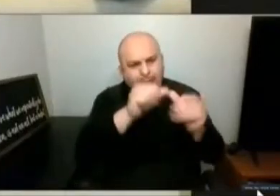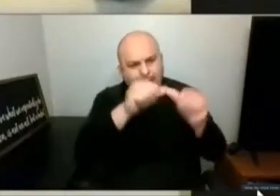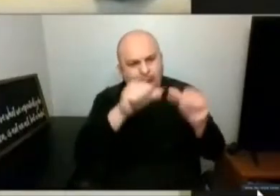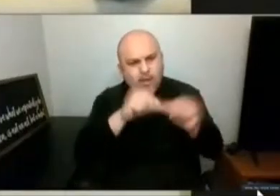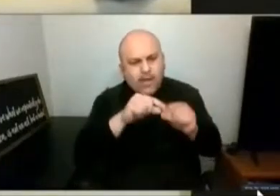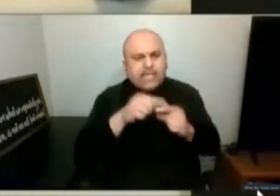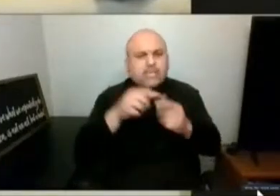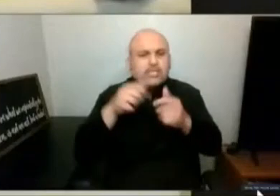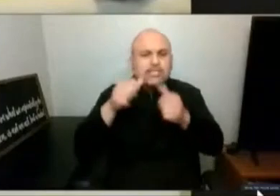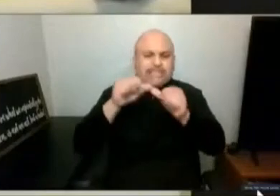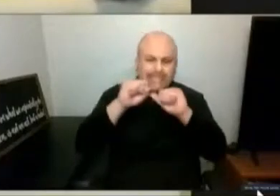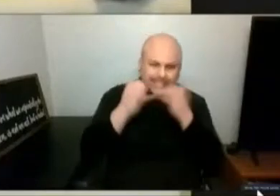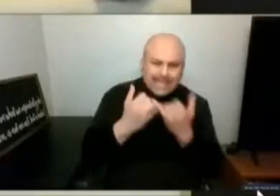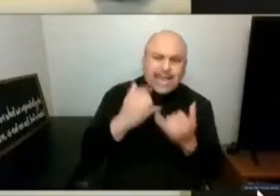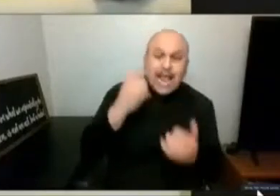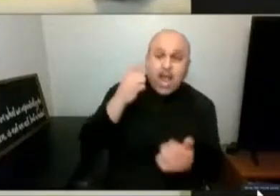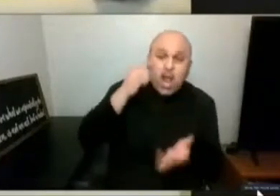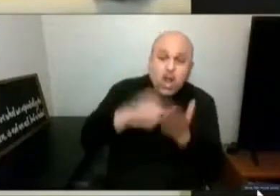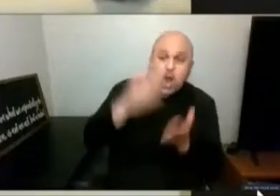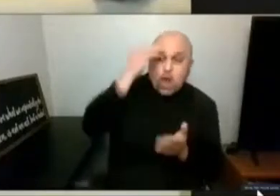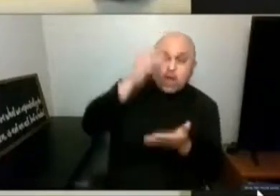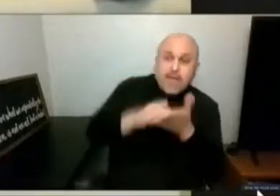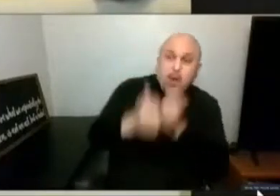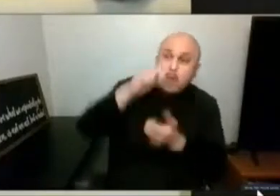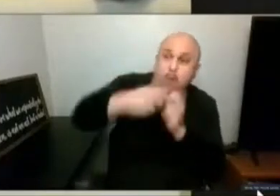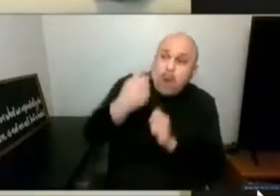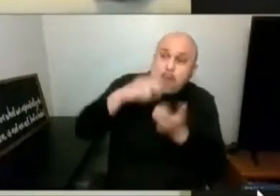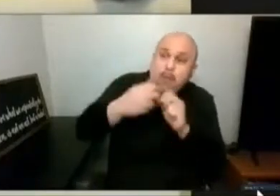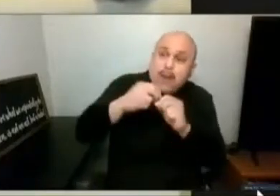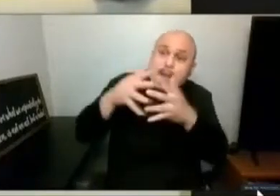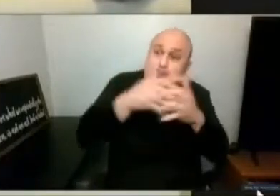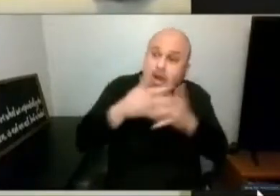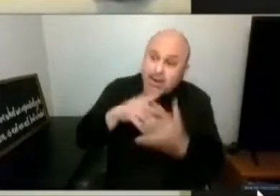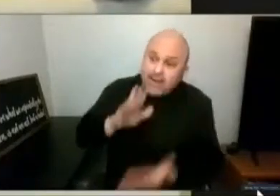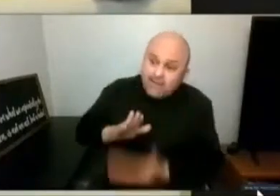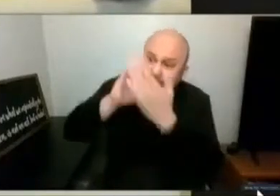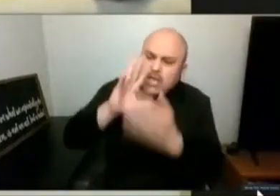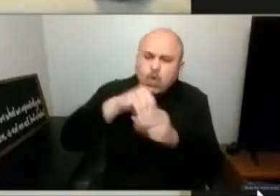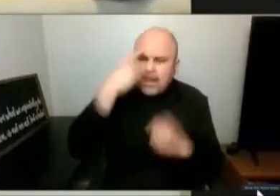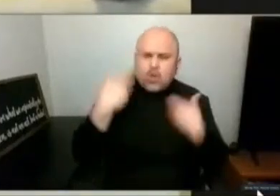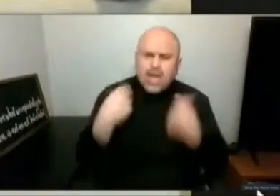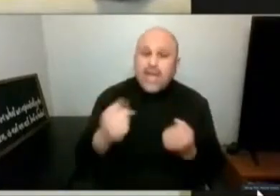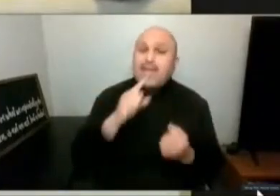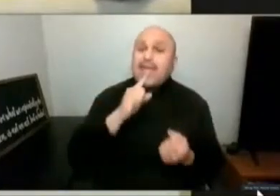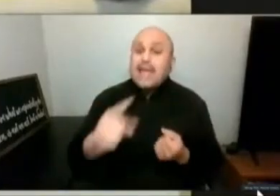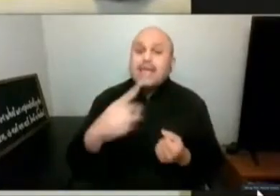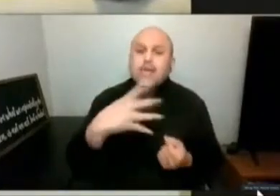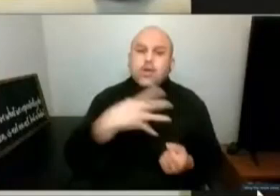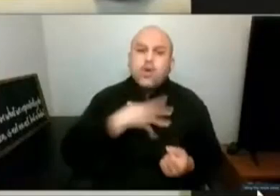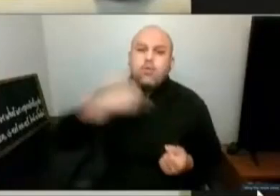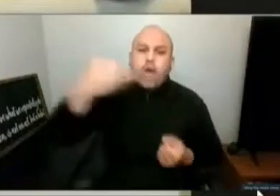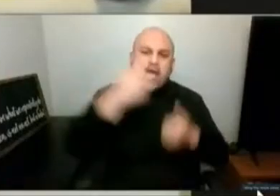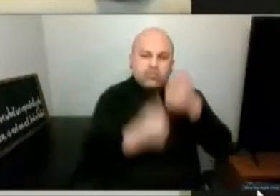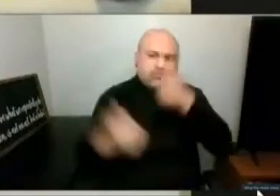black communities face in America including in mental health is white supremacy. Thank you so much for this opportunity.